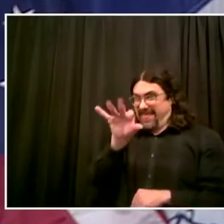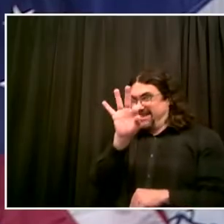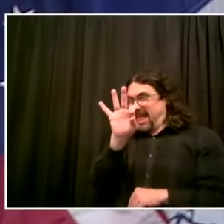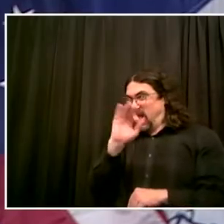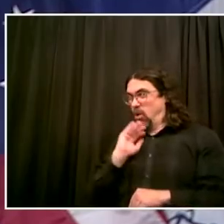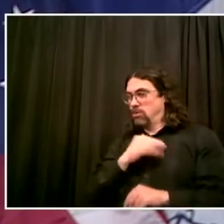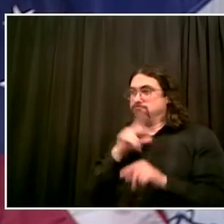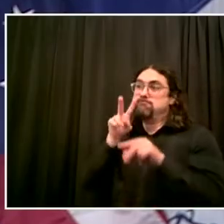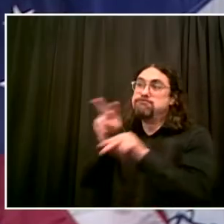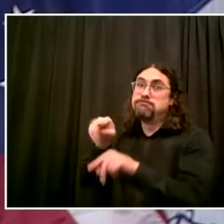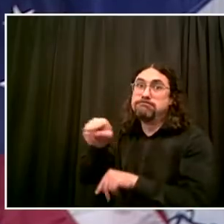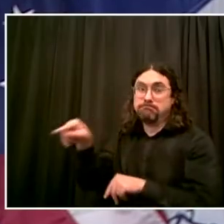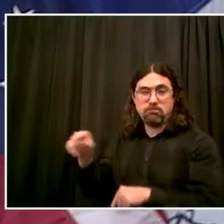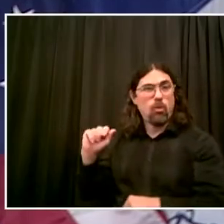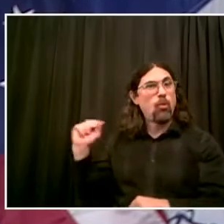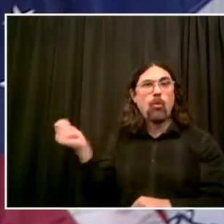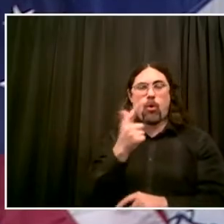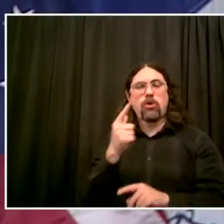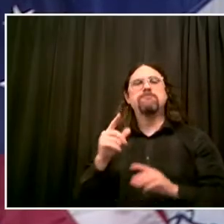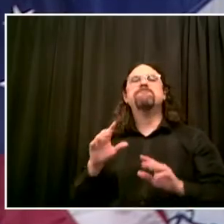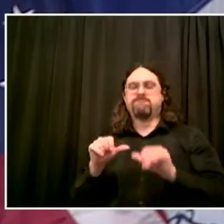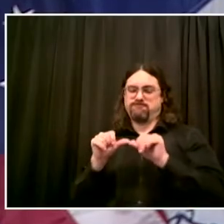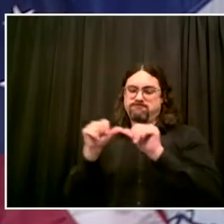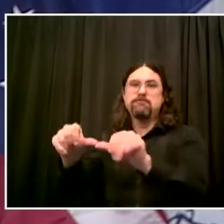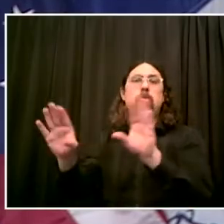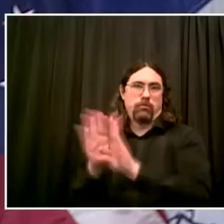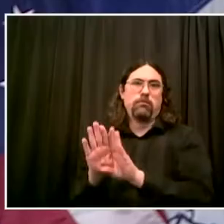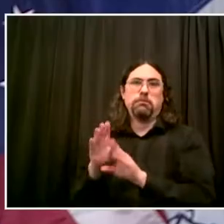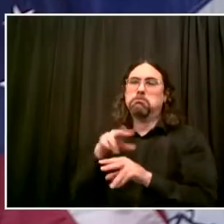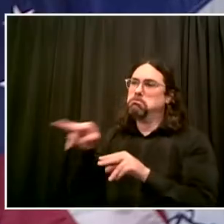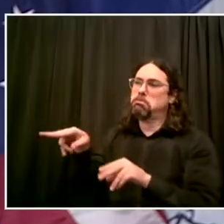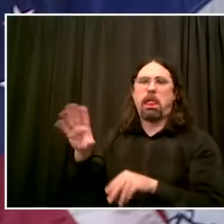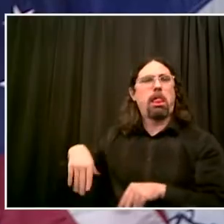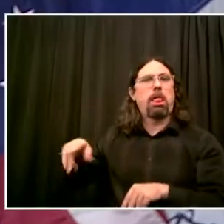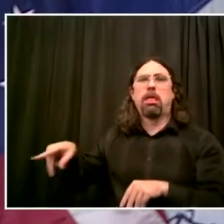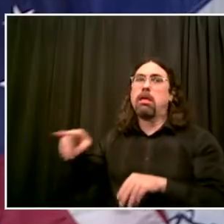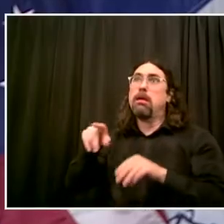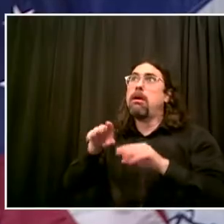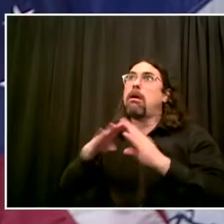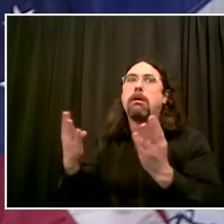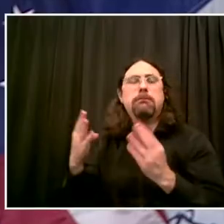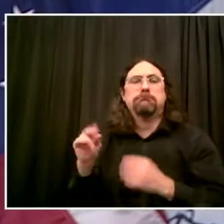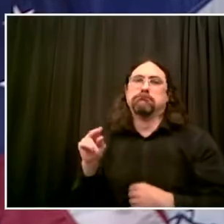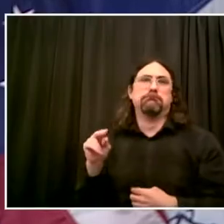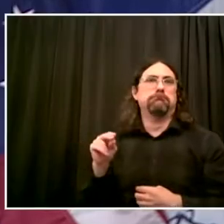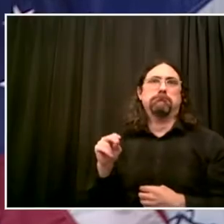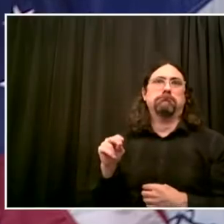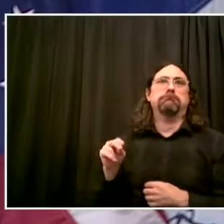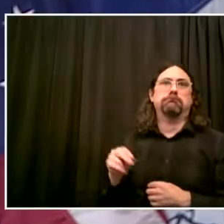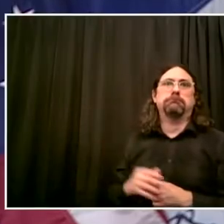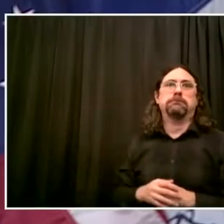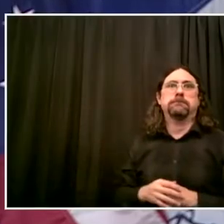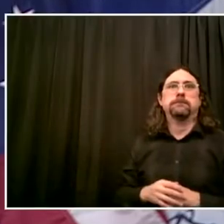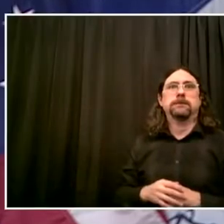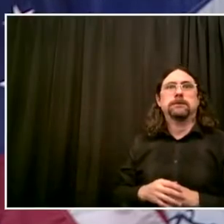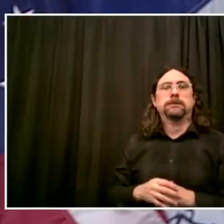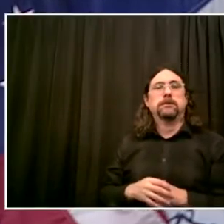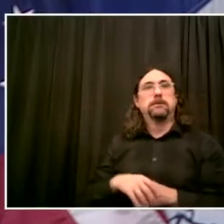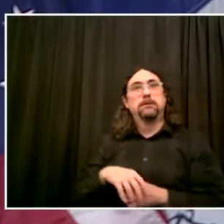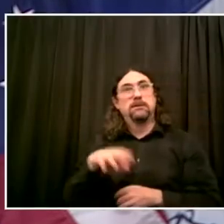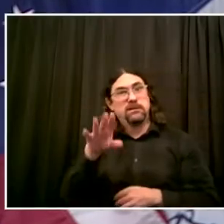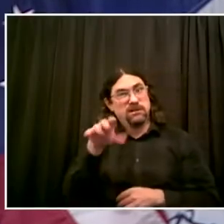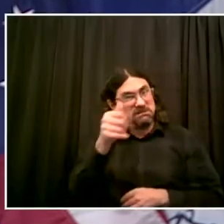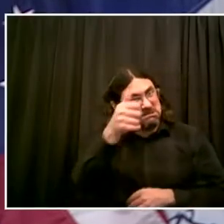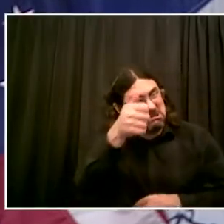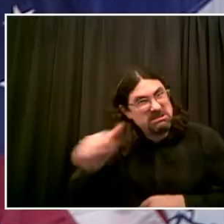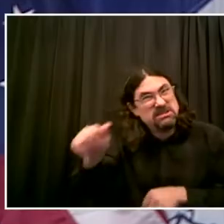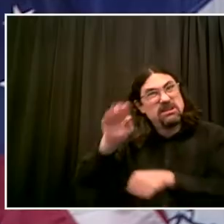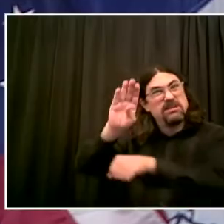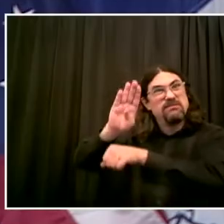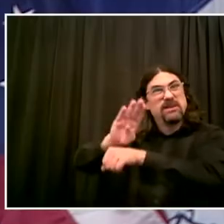TO REOPEN.